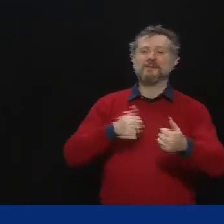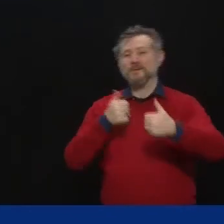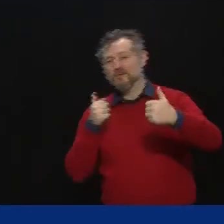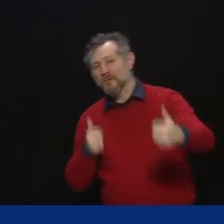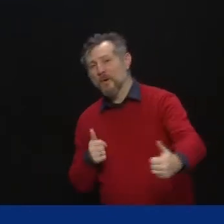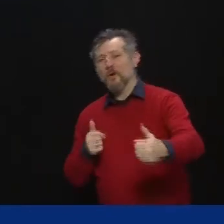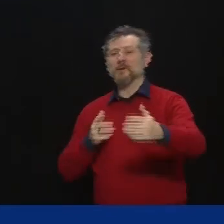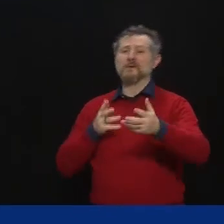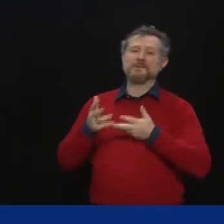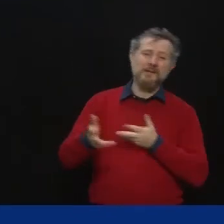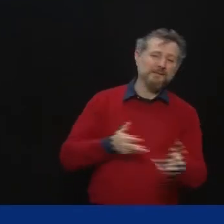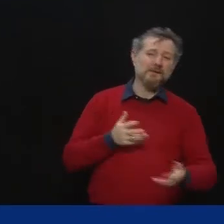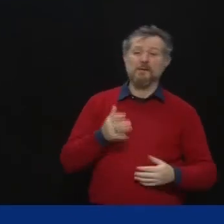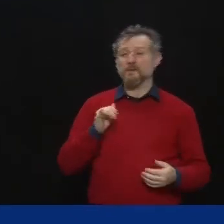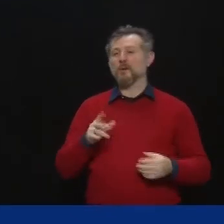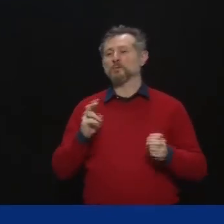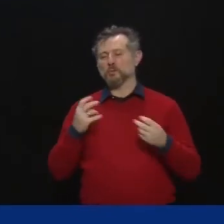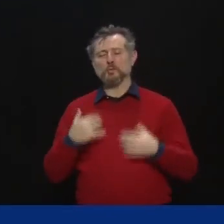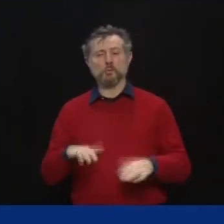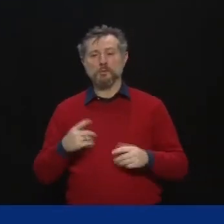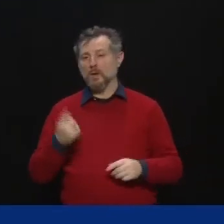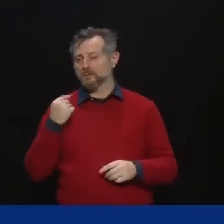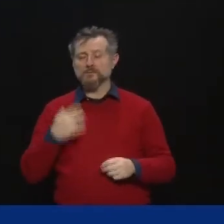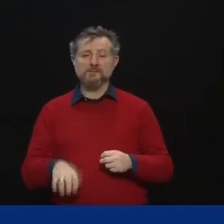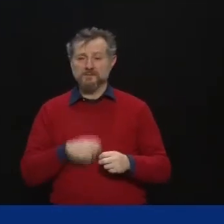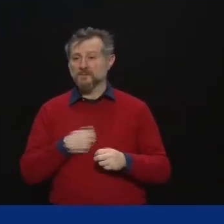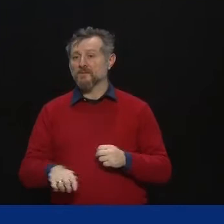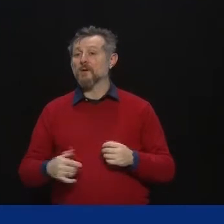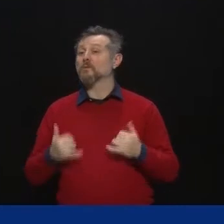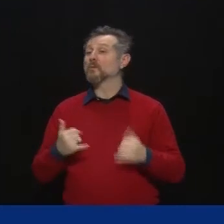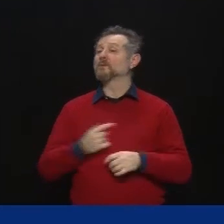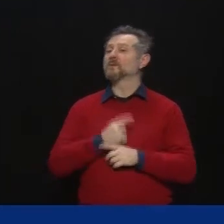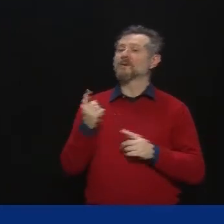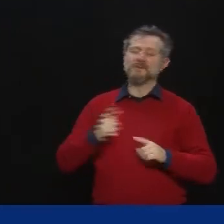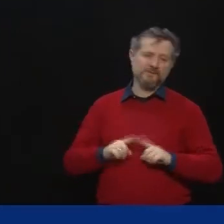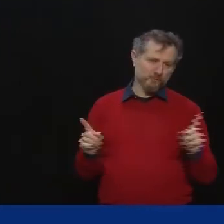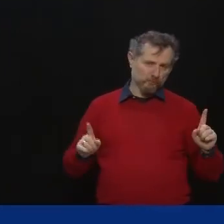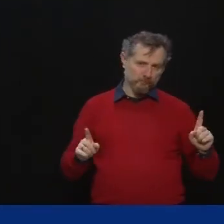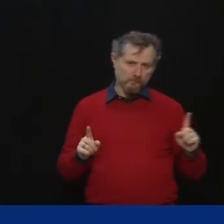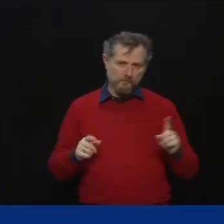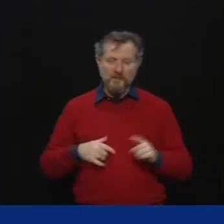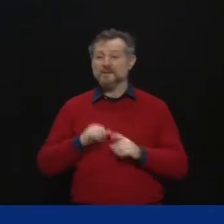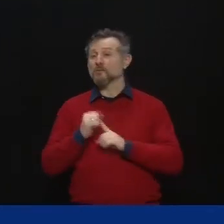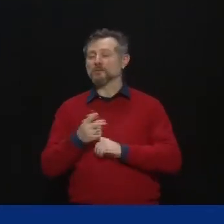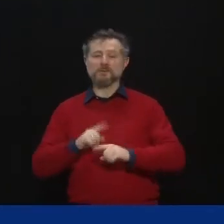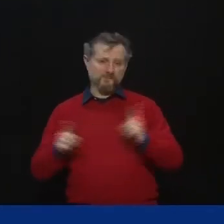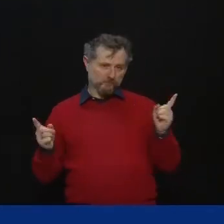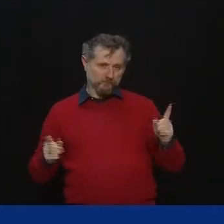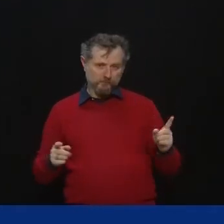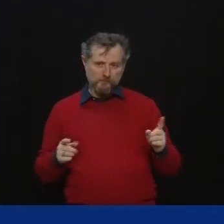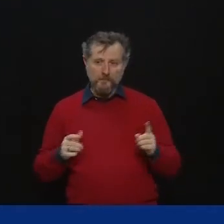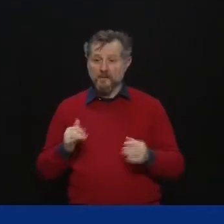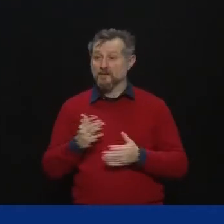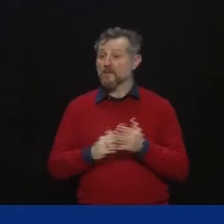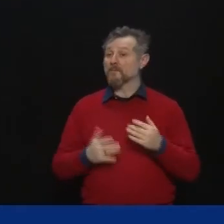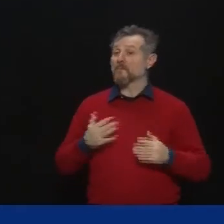EDUCATION DESPITE THE BEST EFFORTS OF THE TEACHERS AND PARENTS WHO STRUGGLED ALONGSIDE THEIR CHILDREN, JUST TO DEAL WITH THESE CIRCUMSTANCES WE